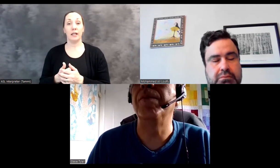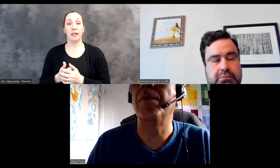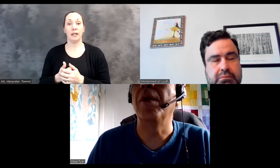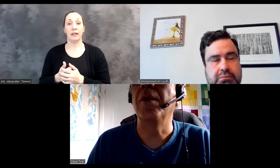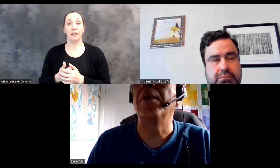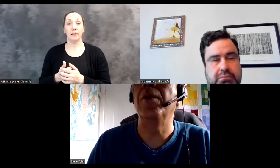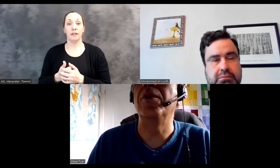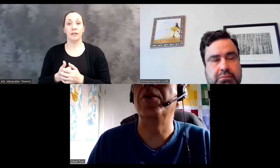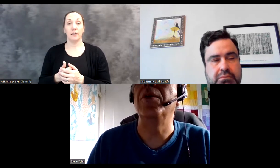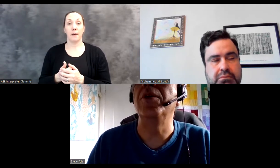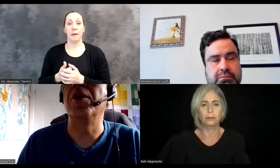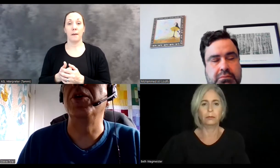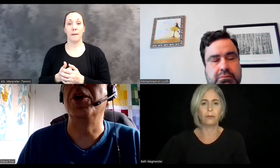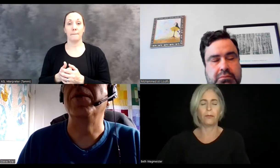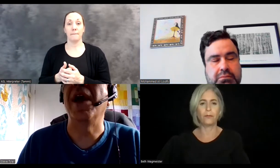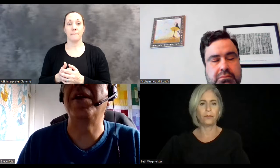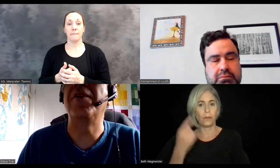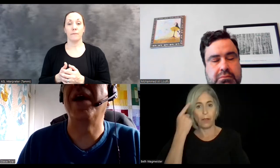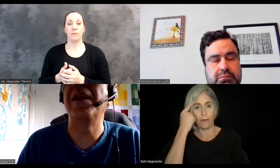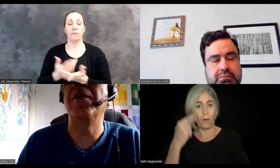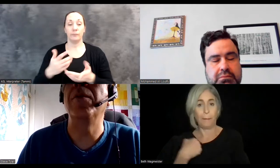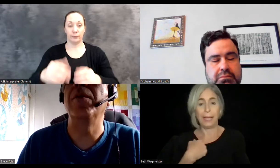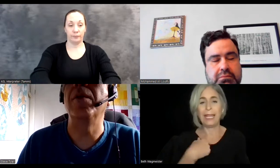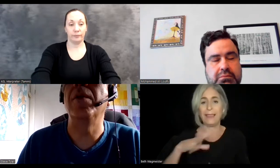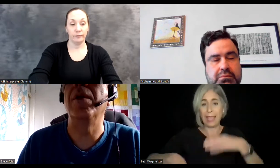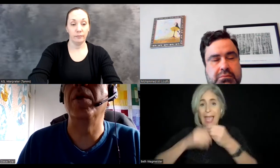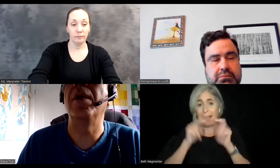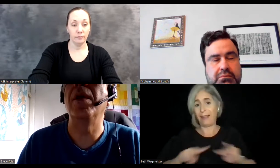that we're doing in technology generally.